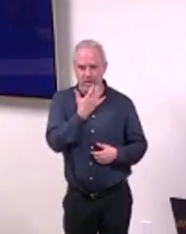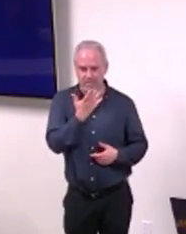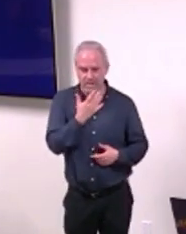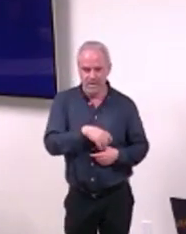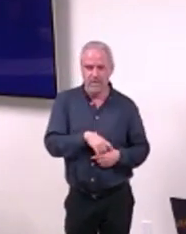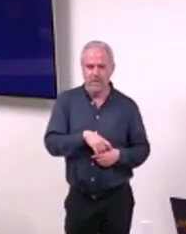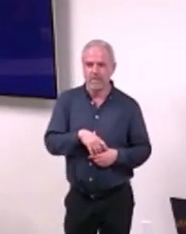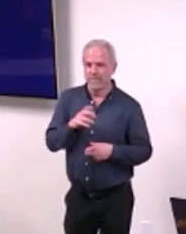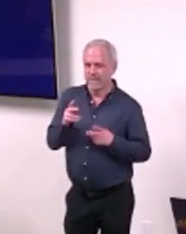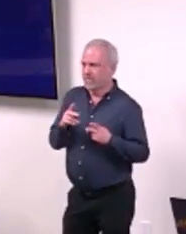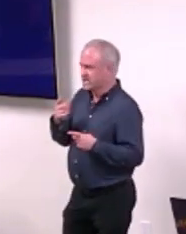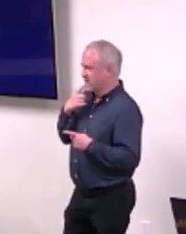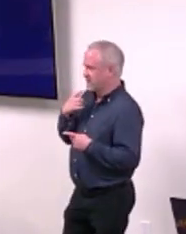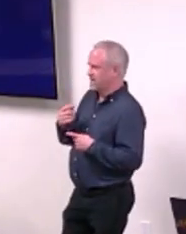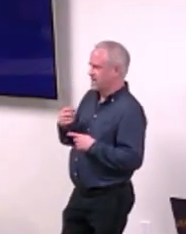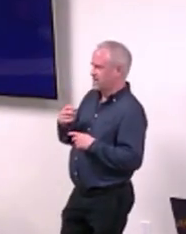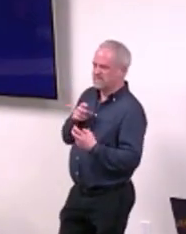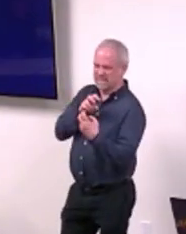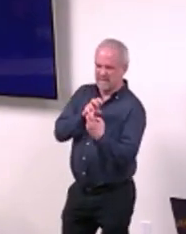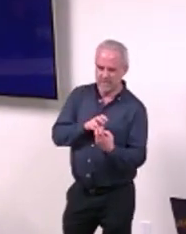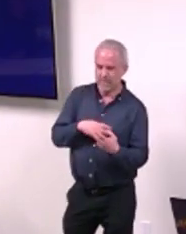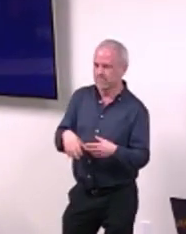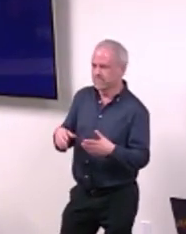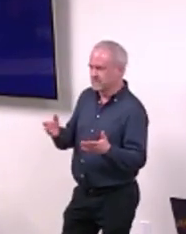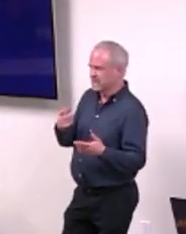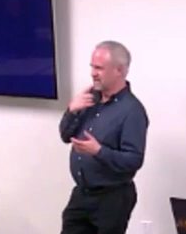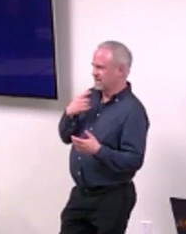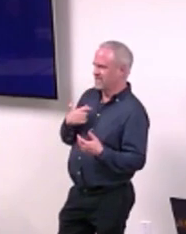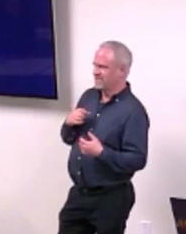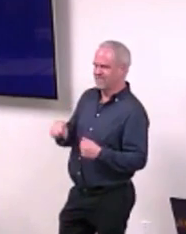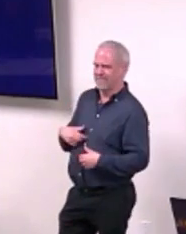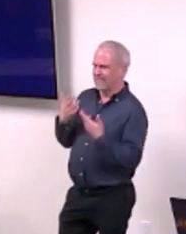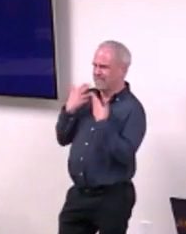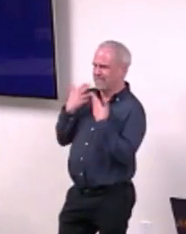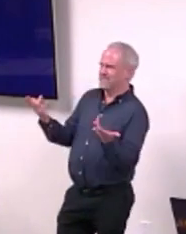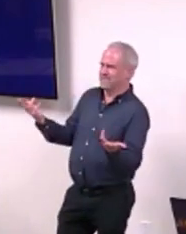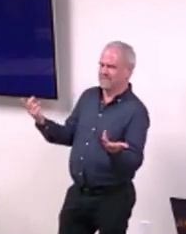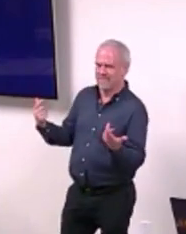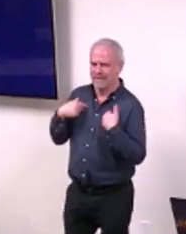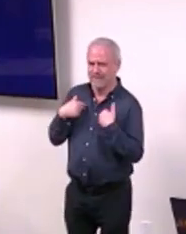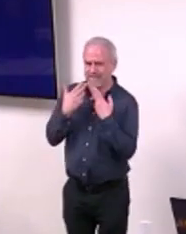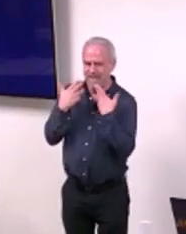I'm innocent, but I'm being abused in various ways every day.